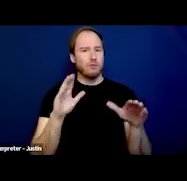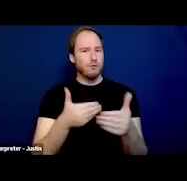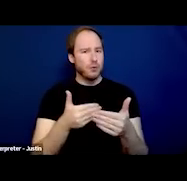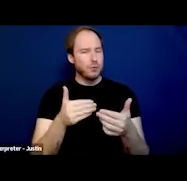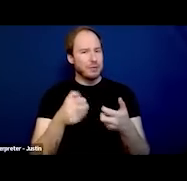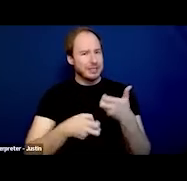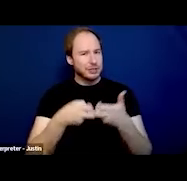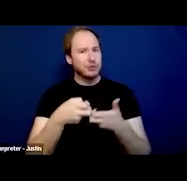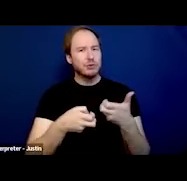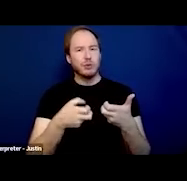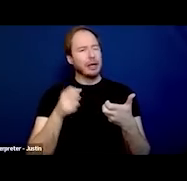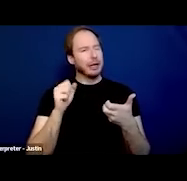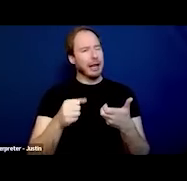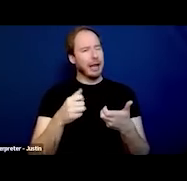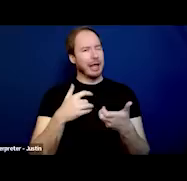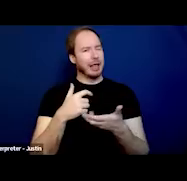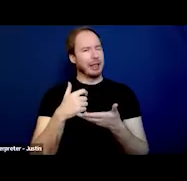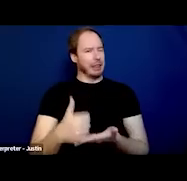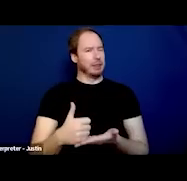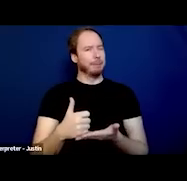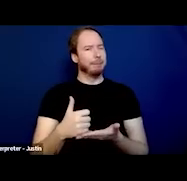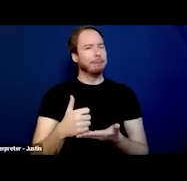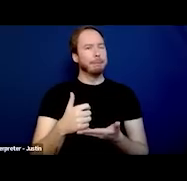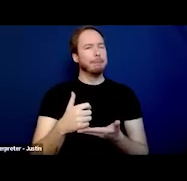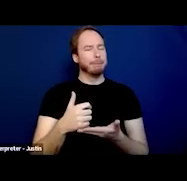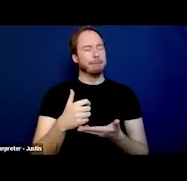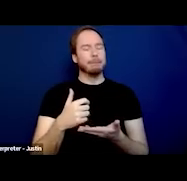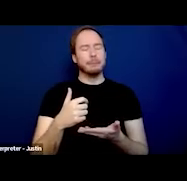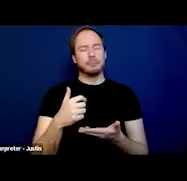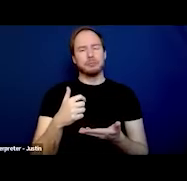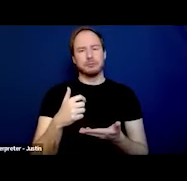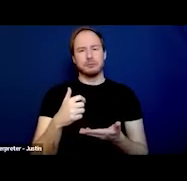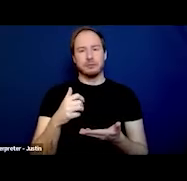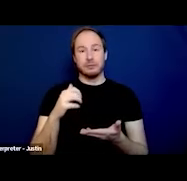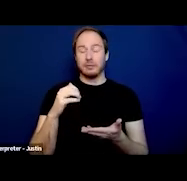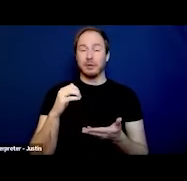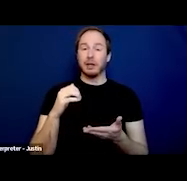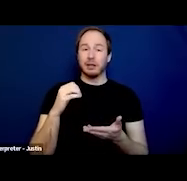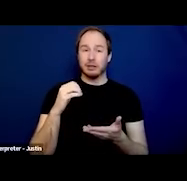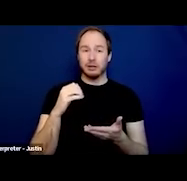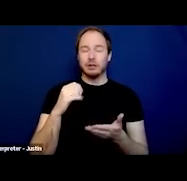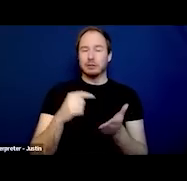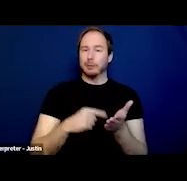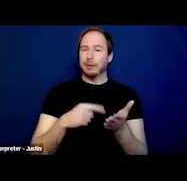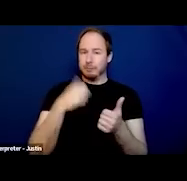I think that can go a long way with folks. And again, that change, we go up two steps, we fall down three.